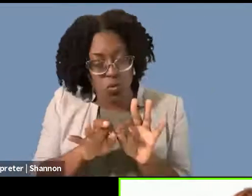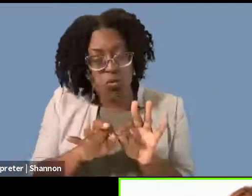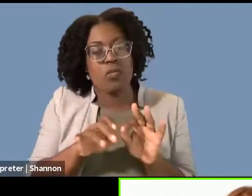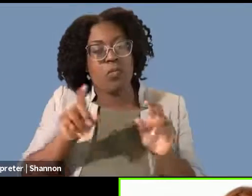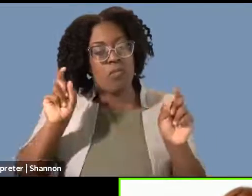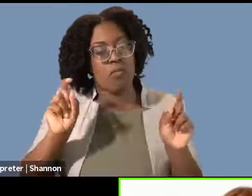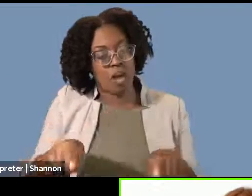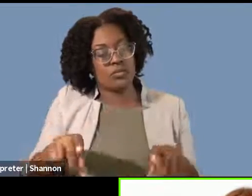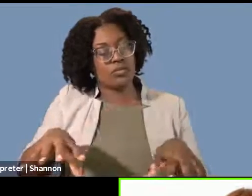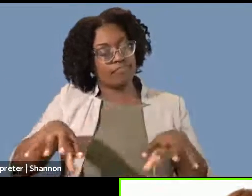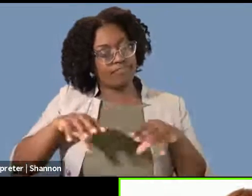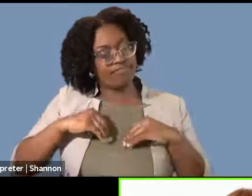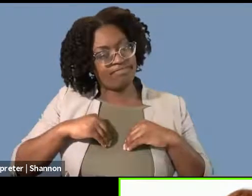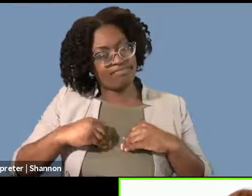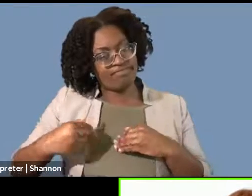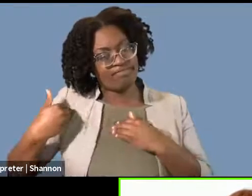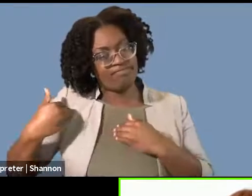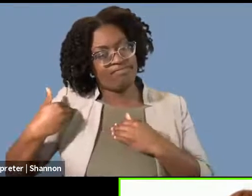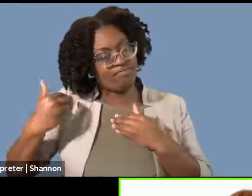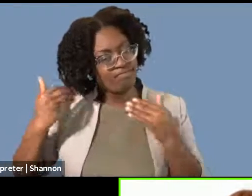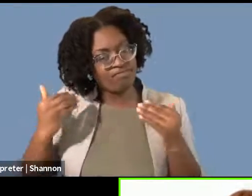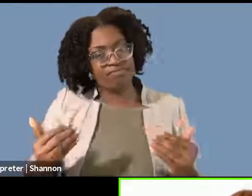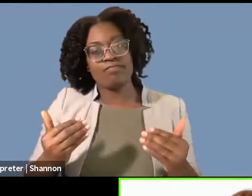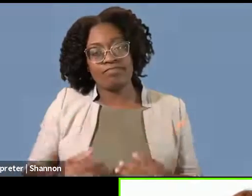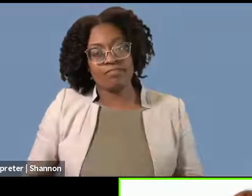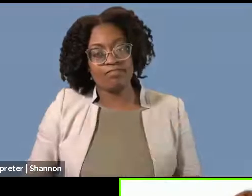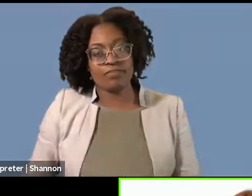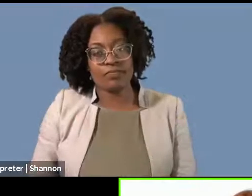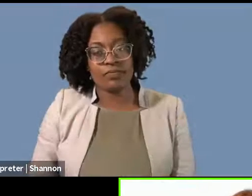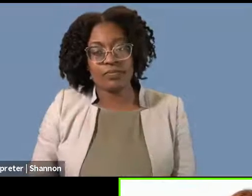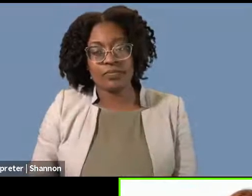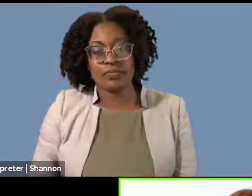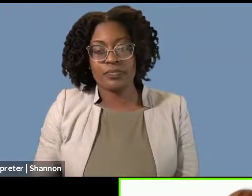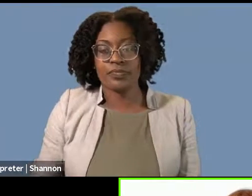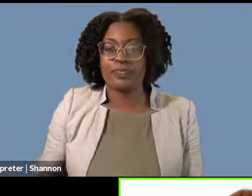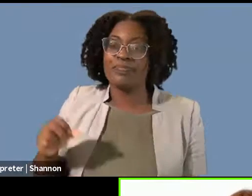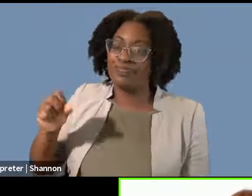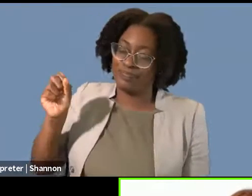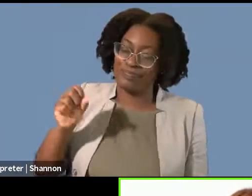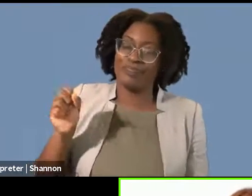well and kind of went through similar things. Some of those chapters are really difficult